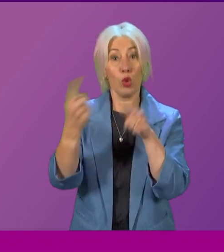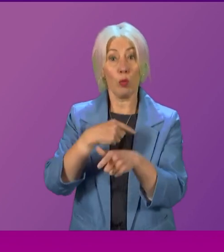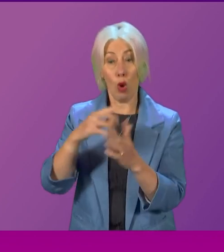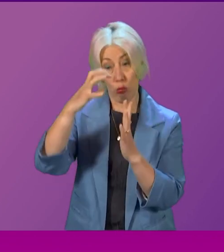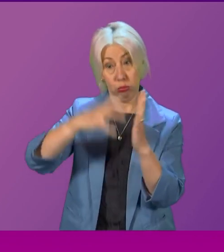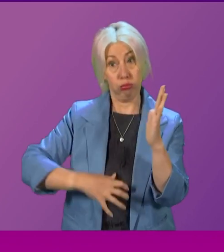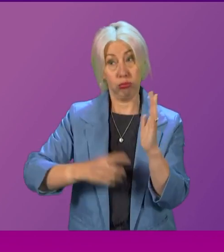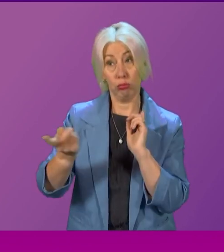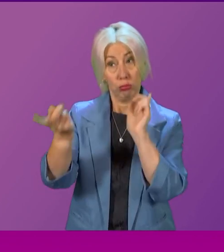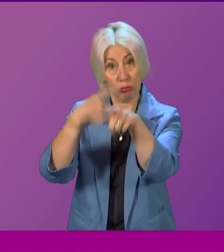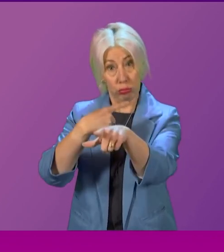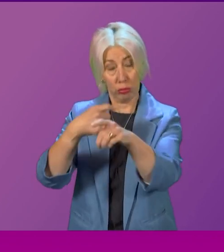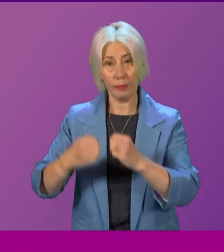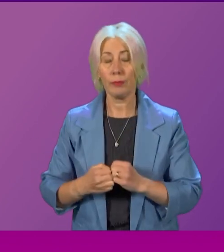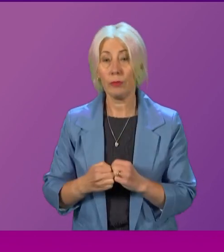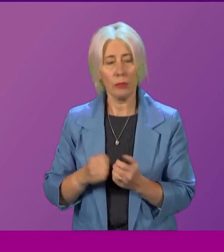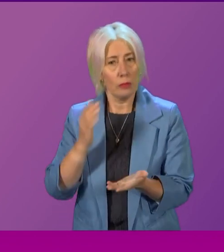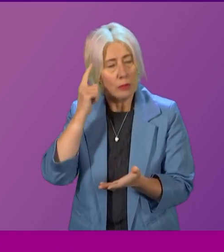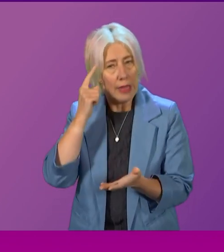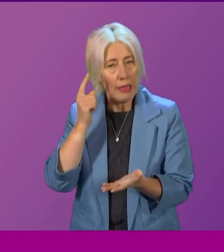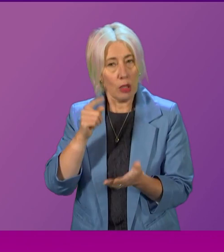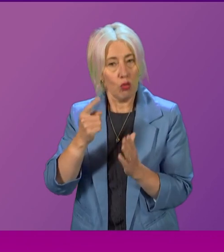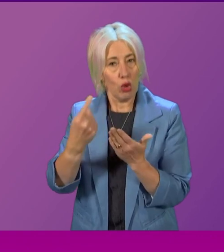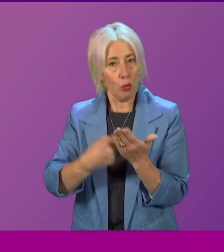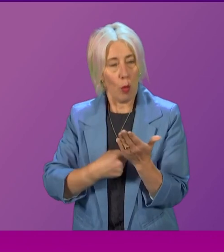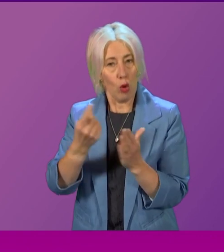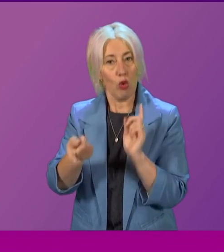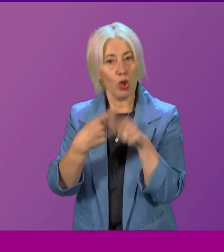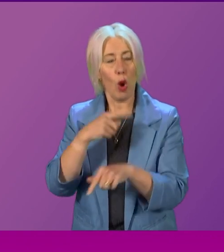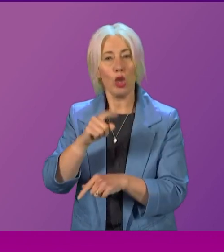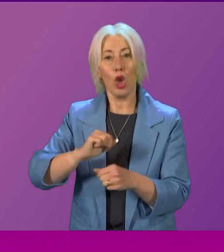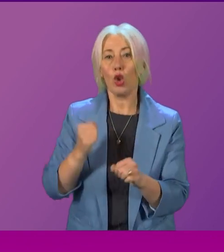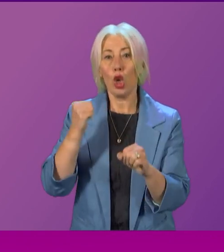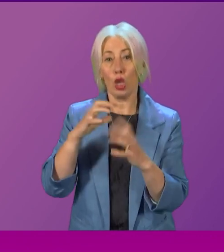I believe that that response can be found on the Scottish Parliament website, because